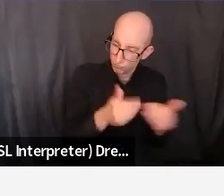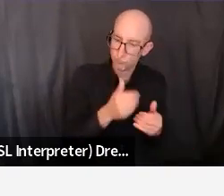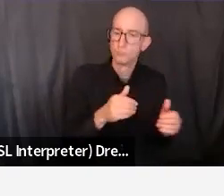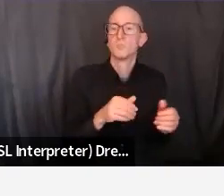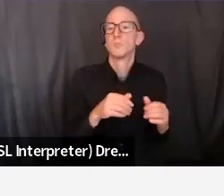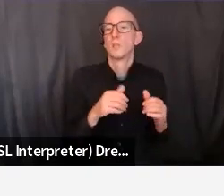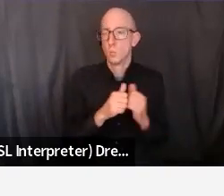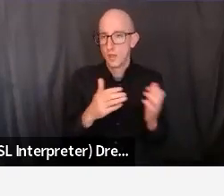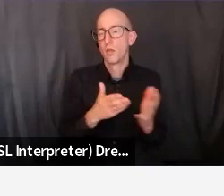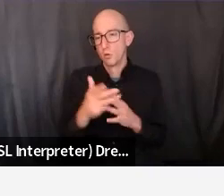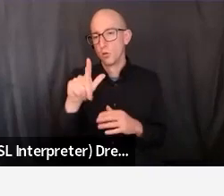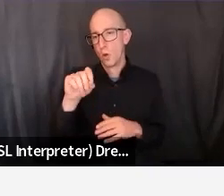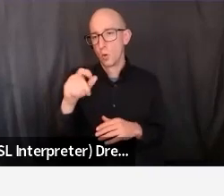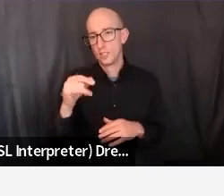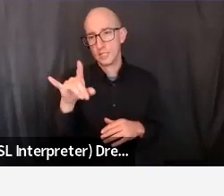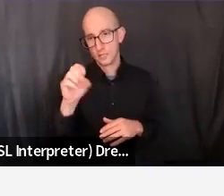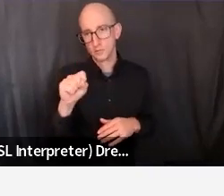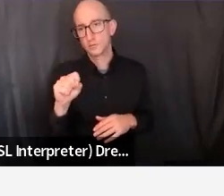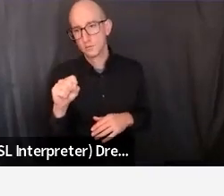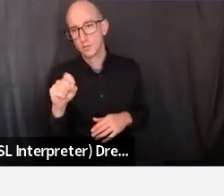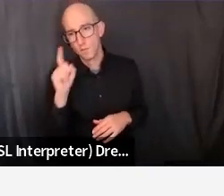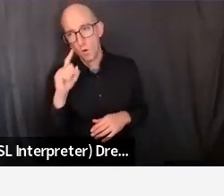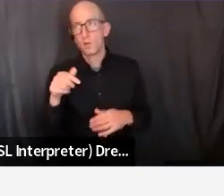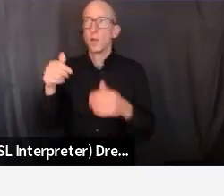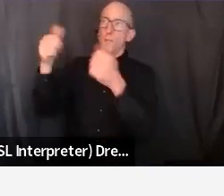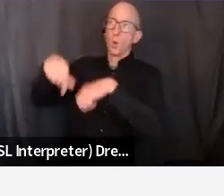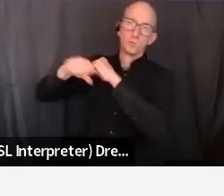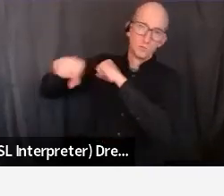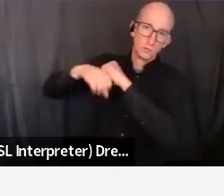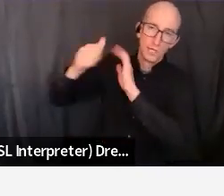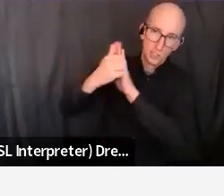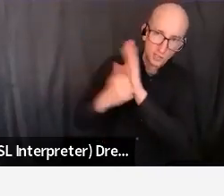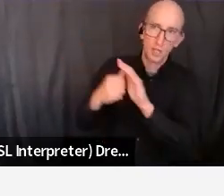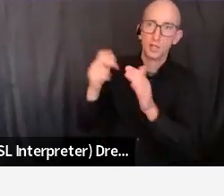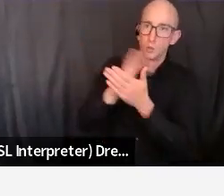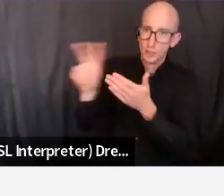we anticipate to award priority points for projects that are in defined,